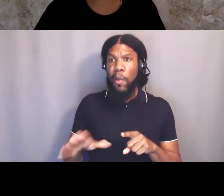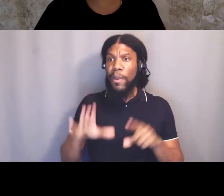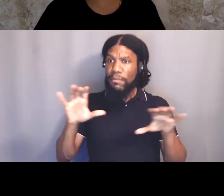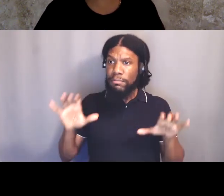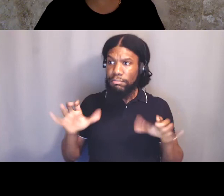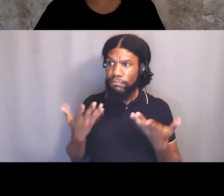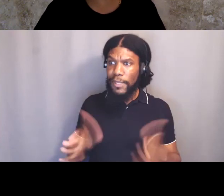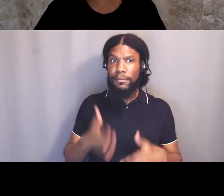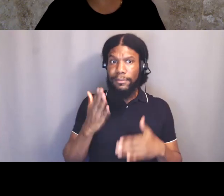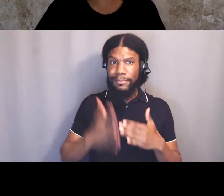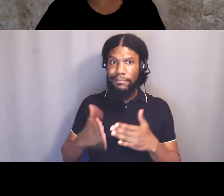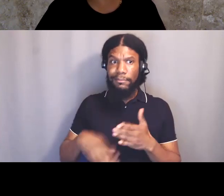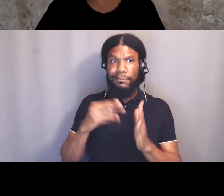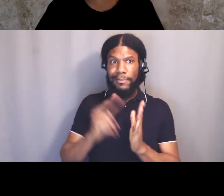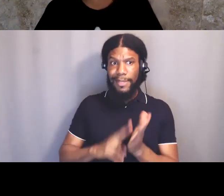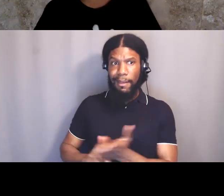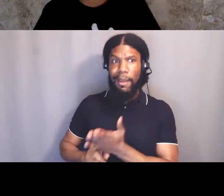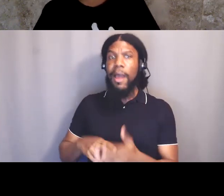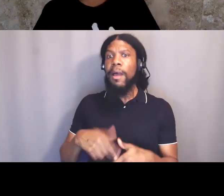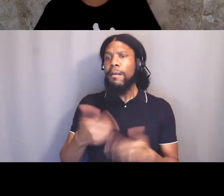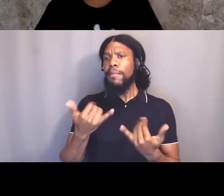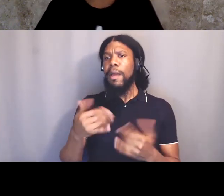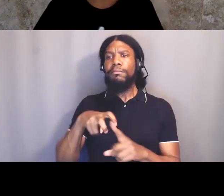And then finally, we had a conversation this week